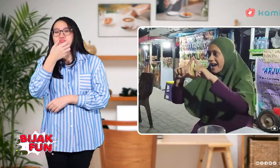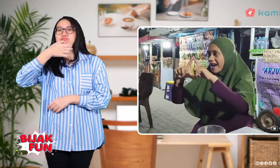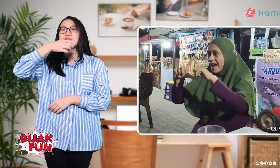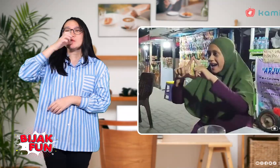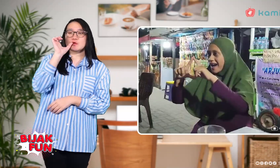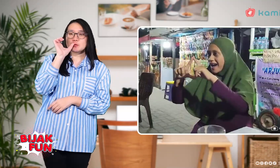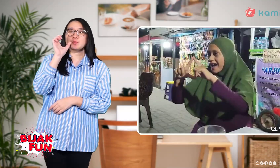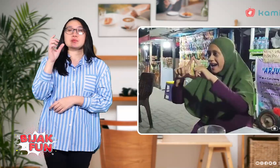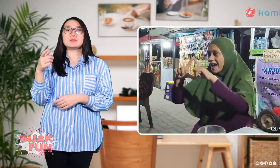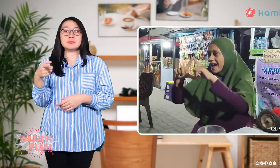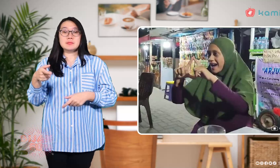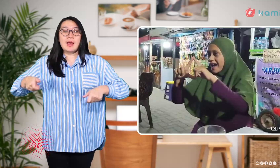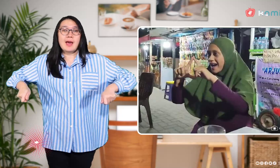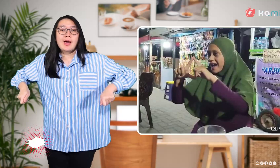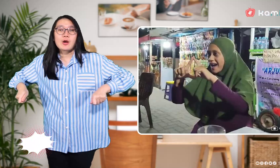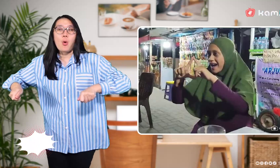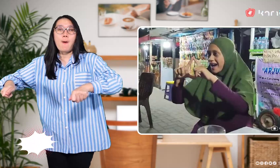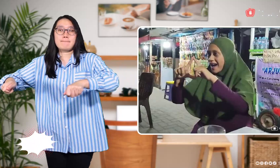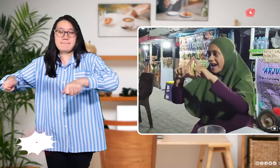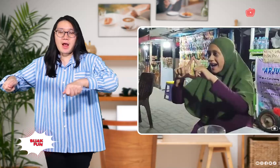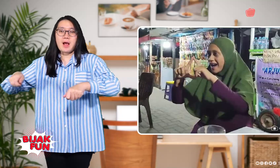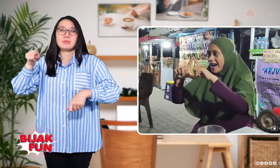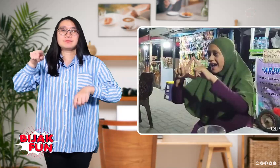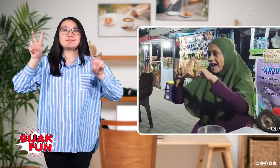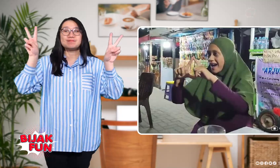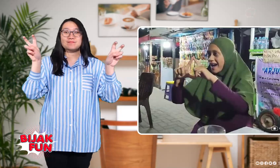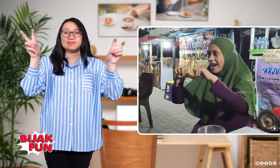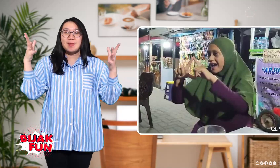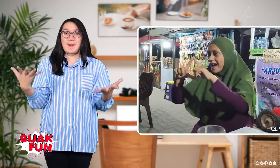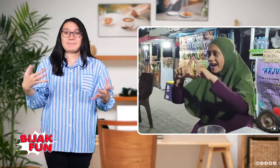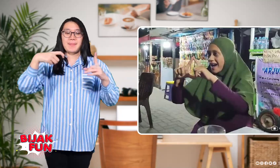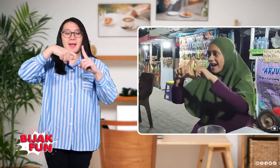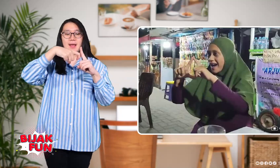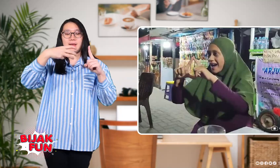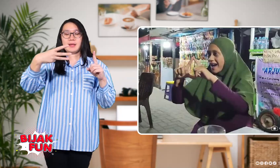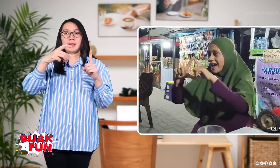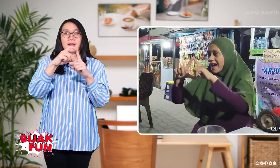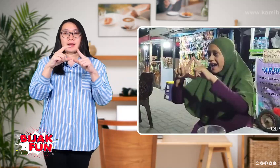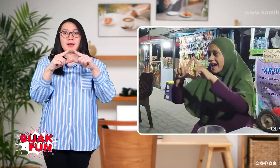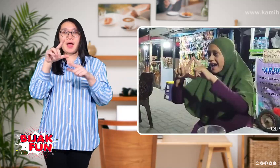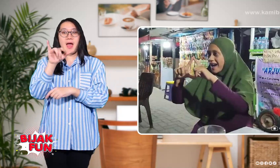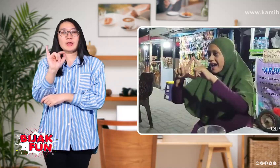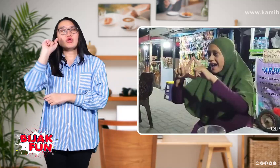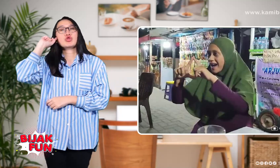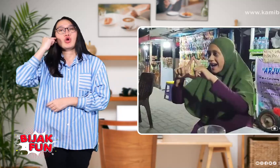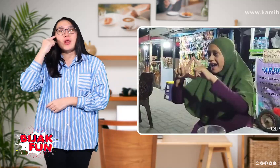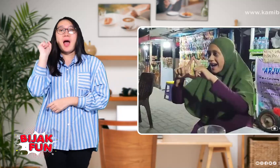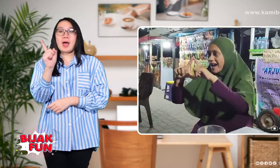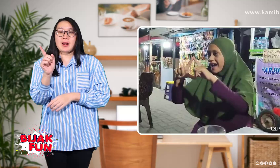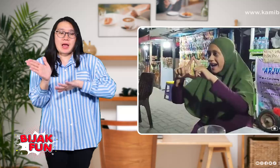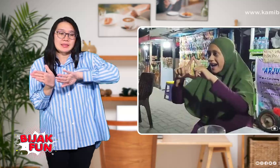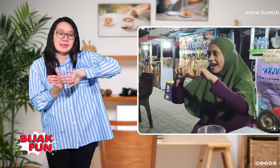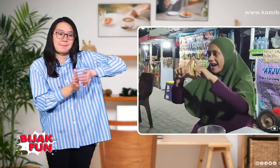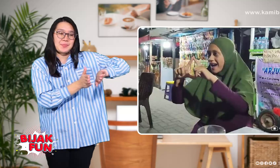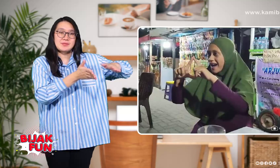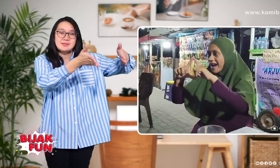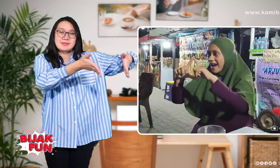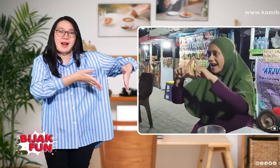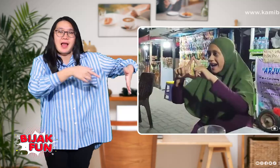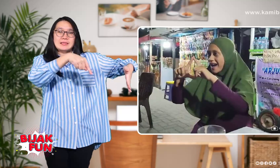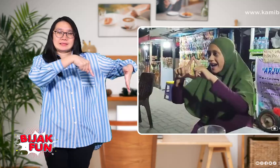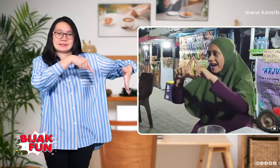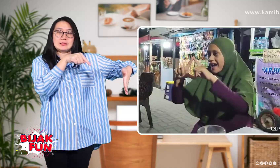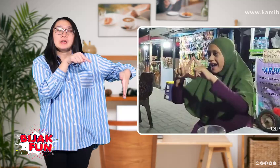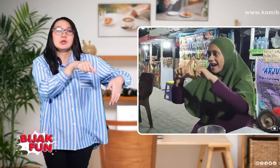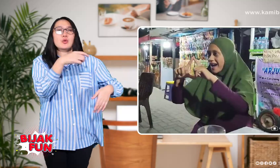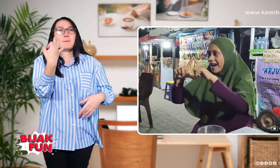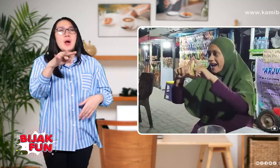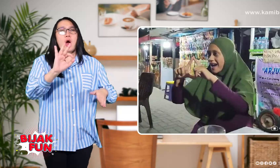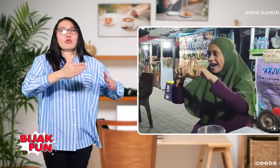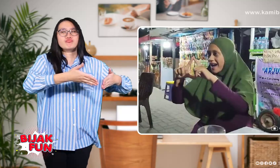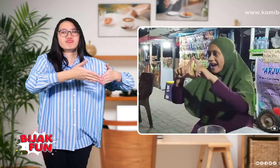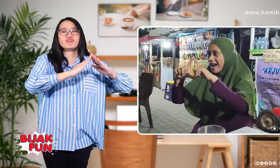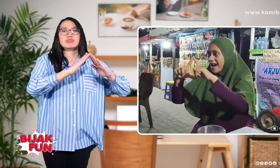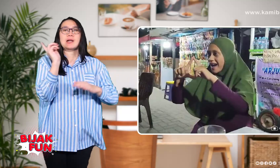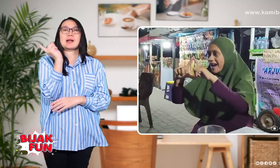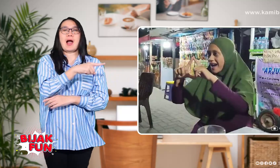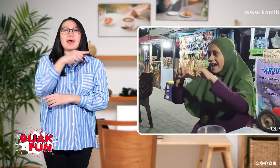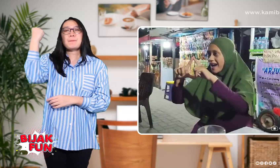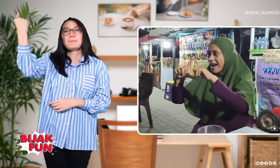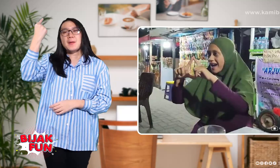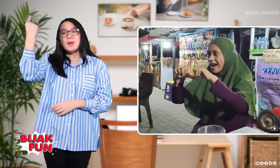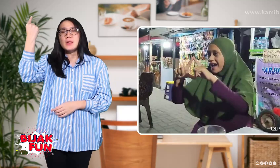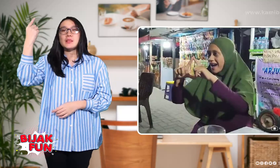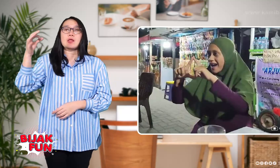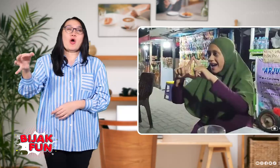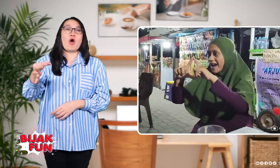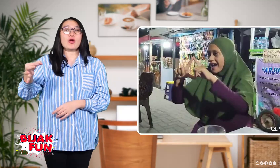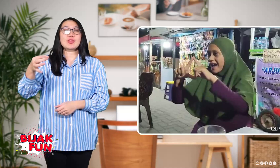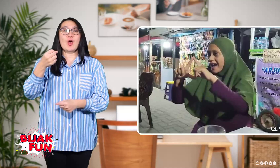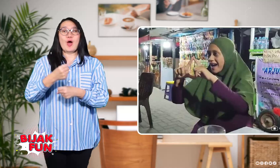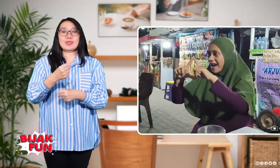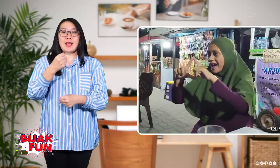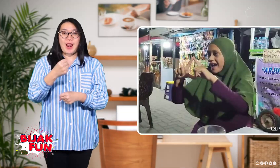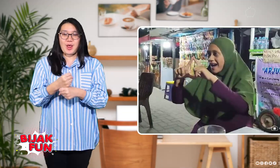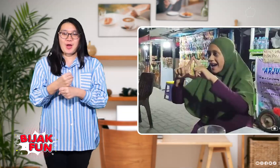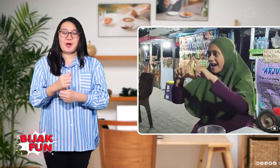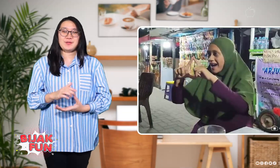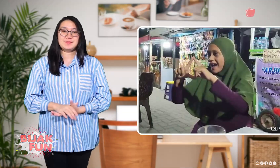and drinks with the ‘Deaf Tavern’ cart on the edge This road was newly built by the Gorontalo City Government.